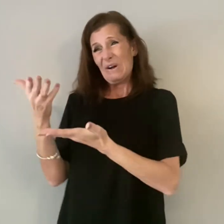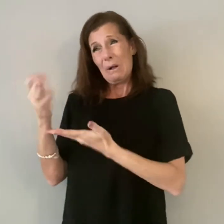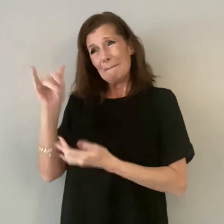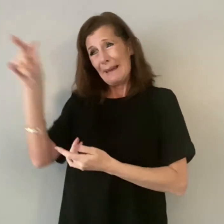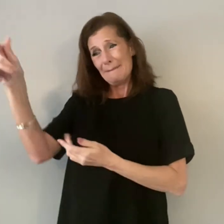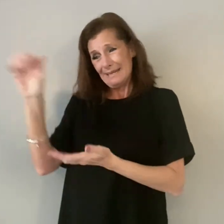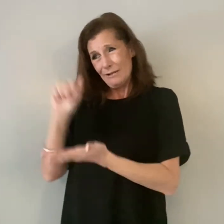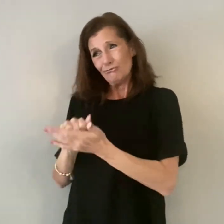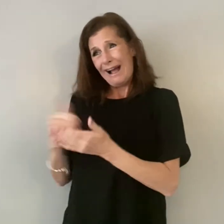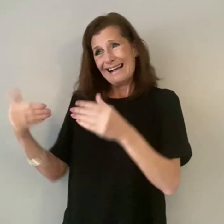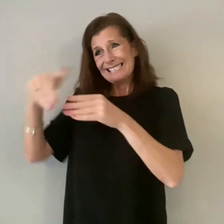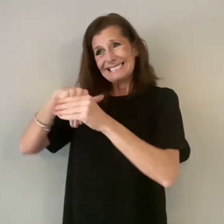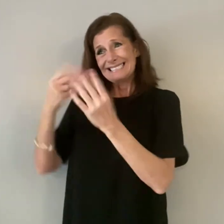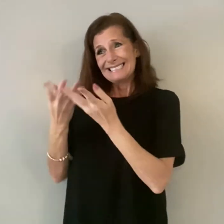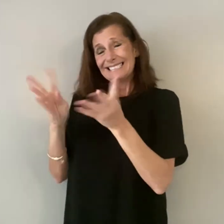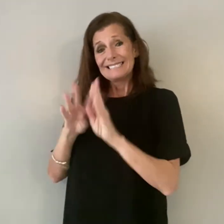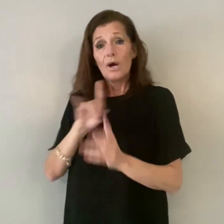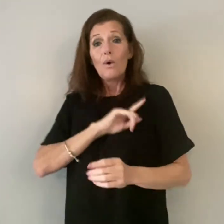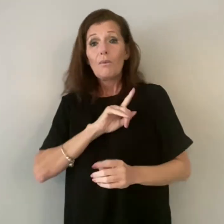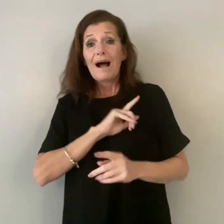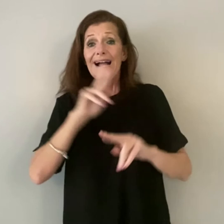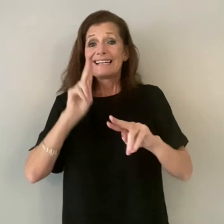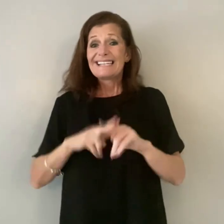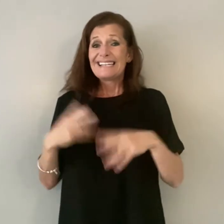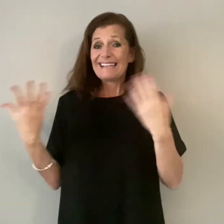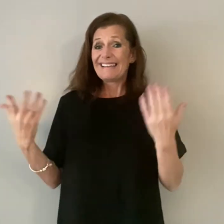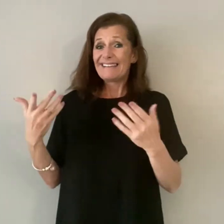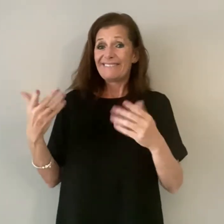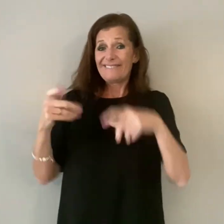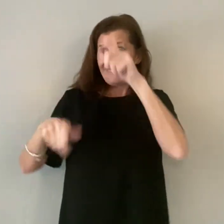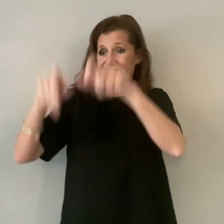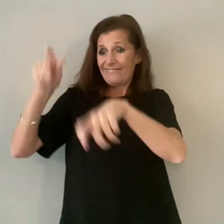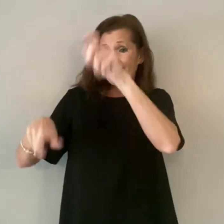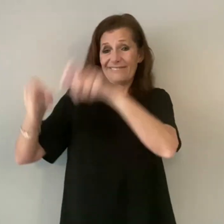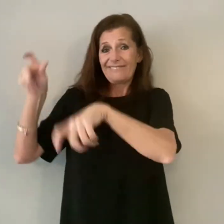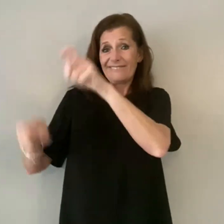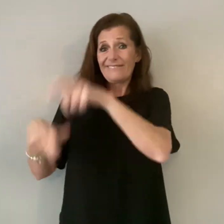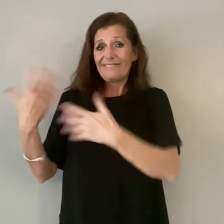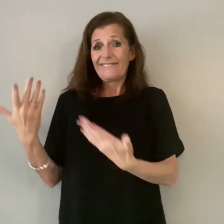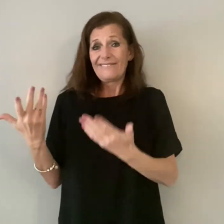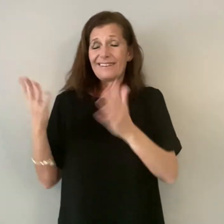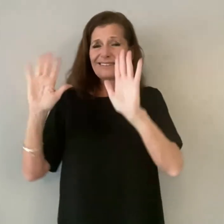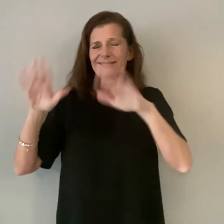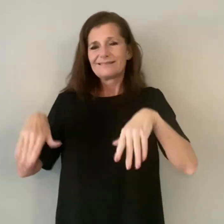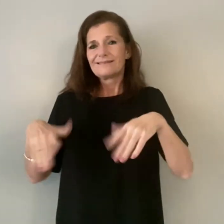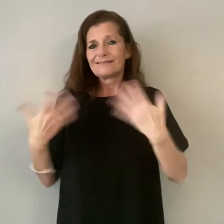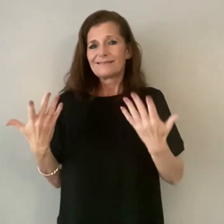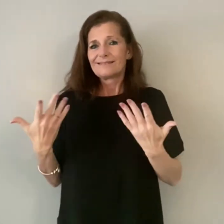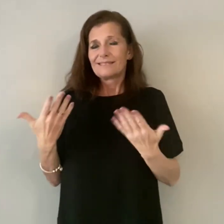Maybe this isn't the right thing for you because if you've got deadwood on boards most wood isn't dead.